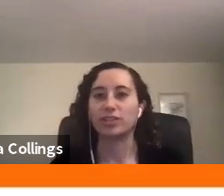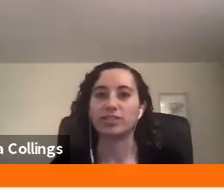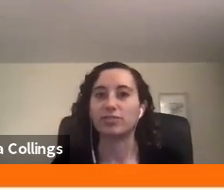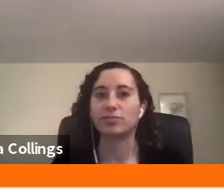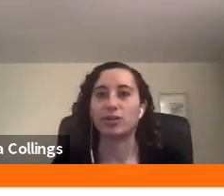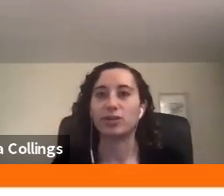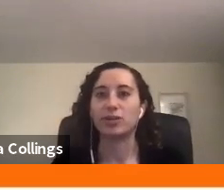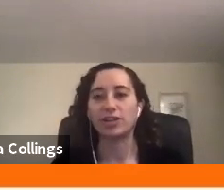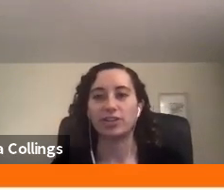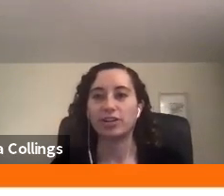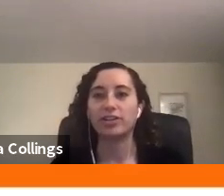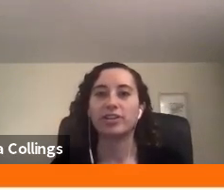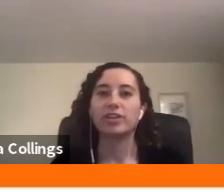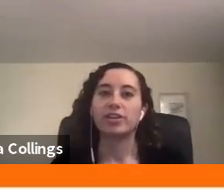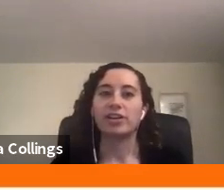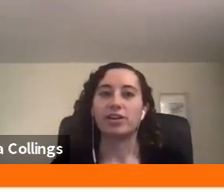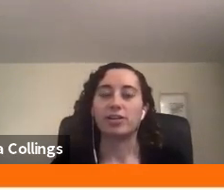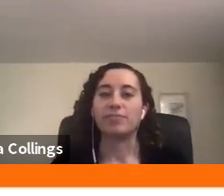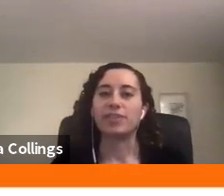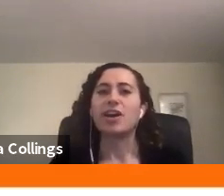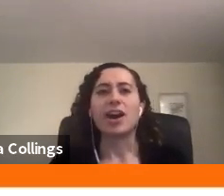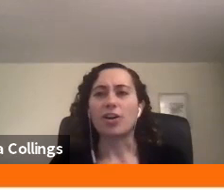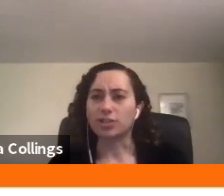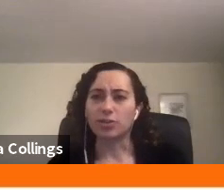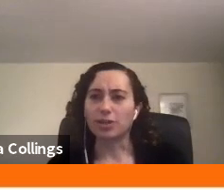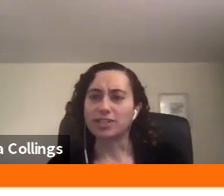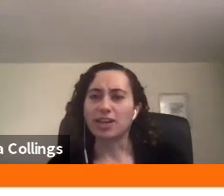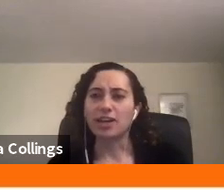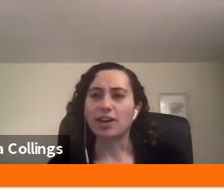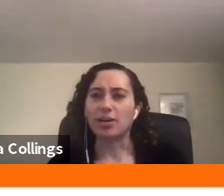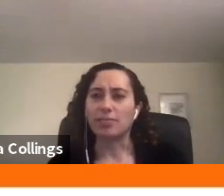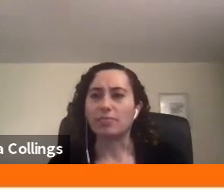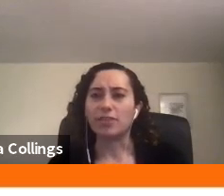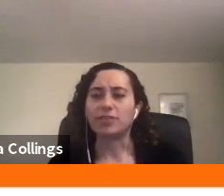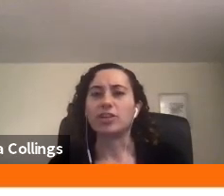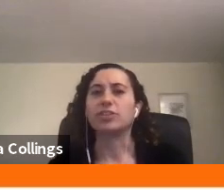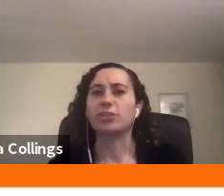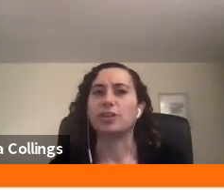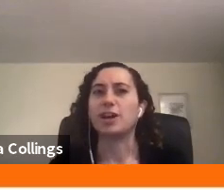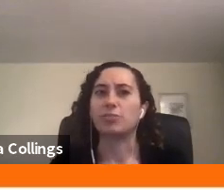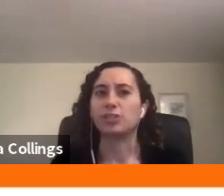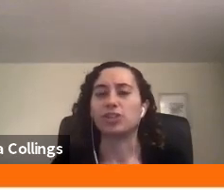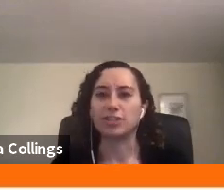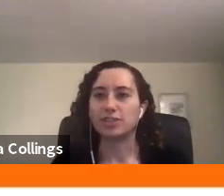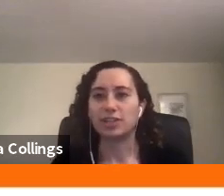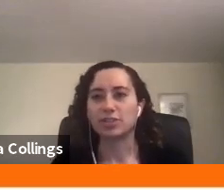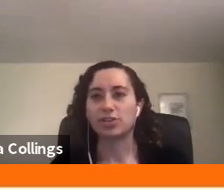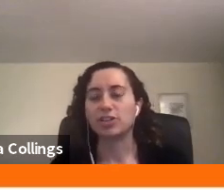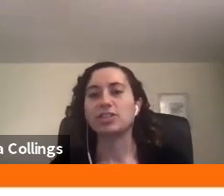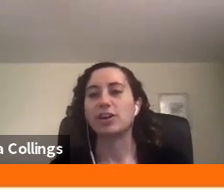That eating disorders don't have a look and that someone may be restricting their food intake regardless of what size body they are